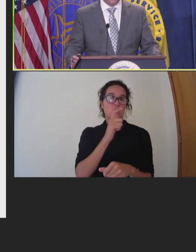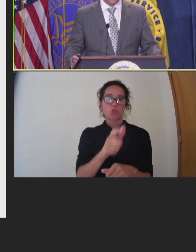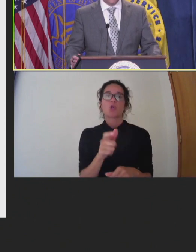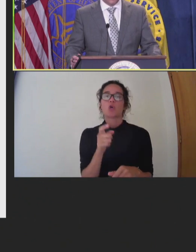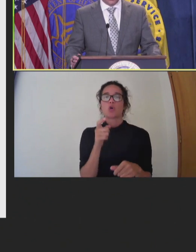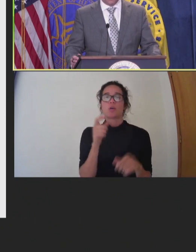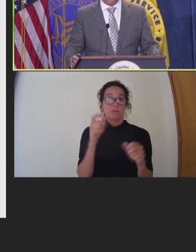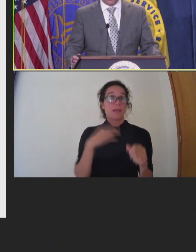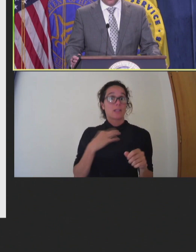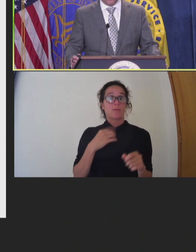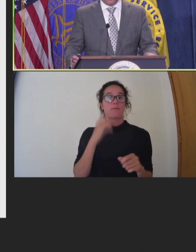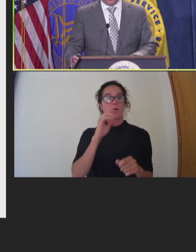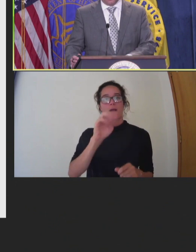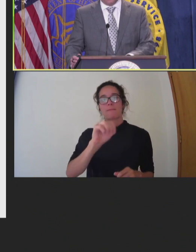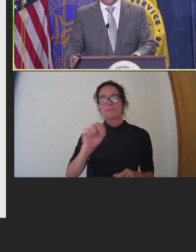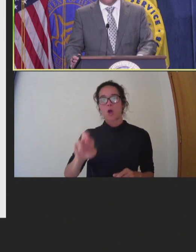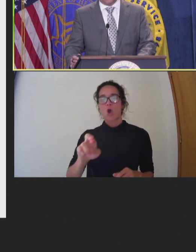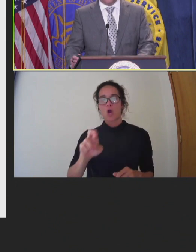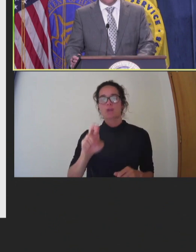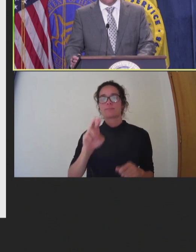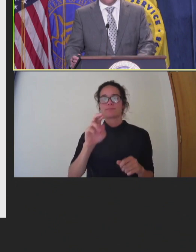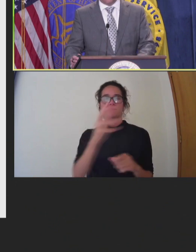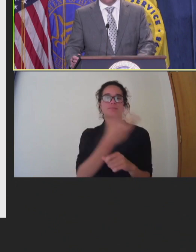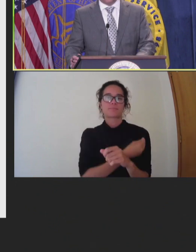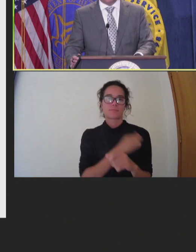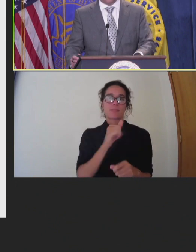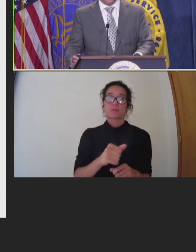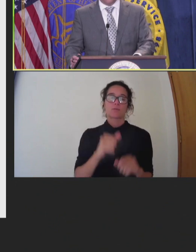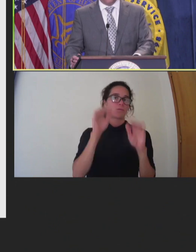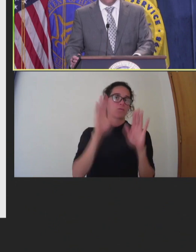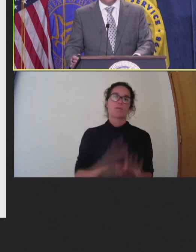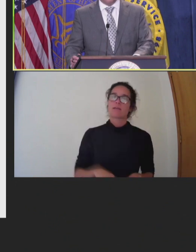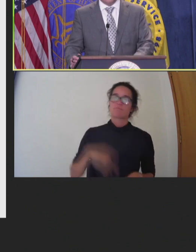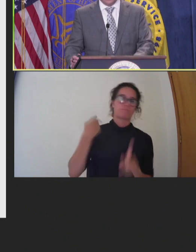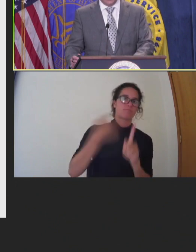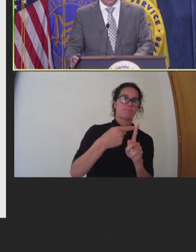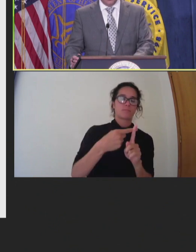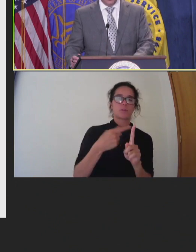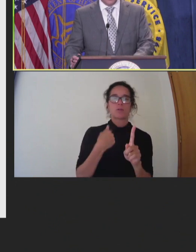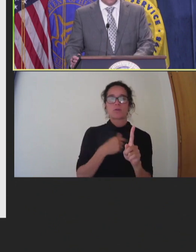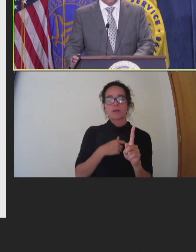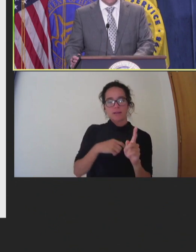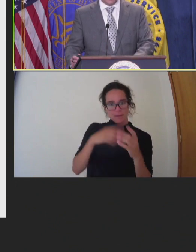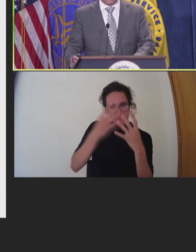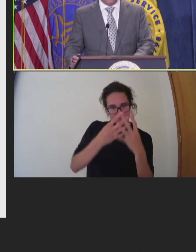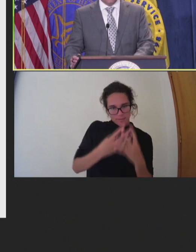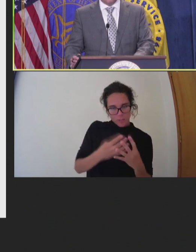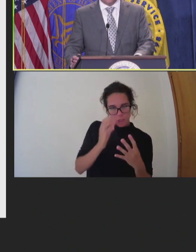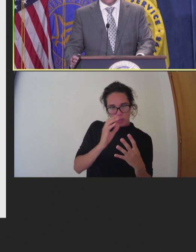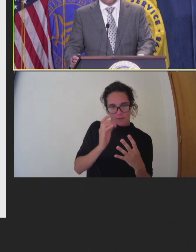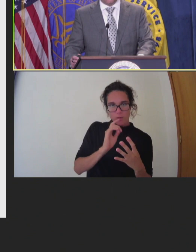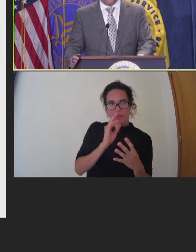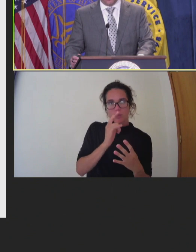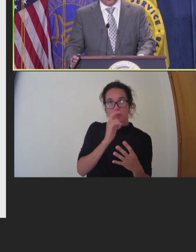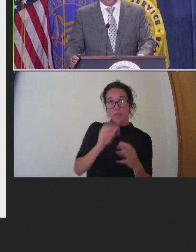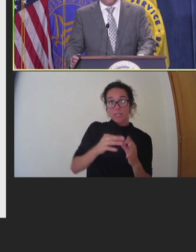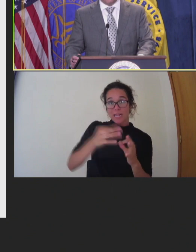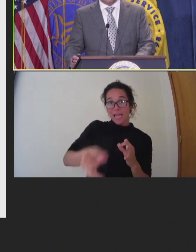So, we actually queried our electronic medical record looking for kids who were delayed. And we got notification out to those parents to get them